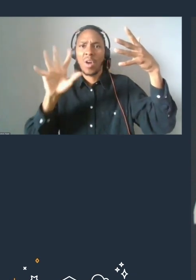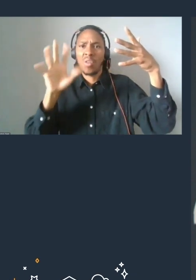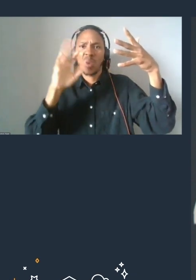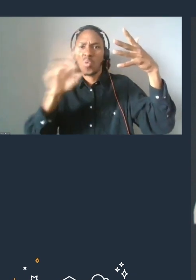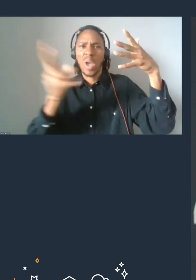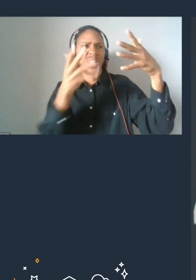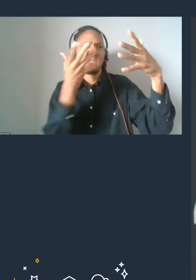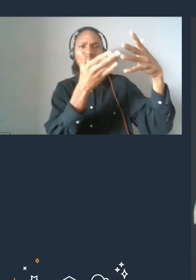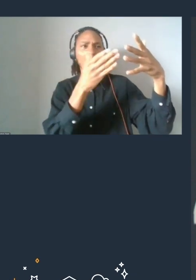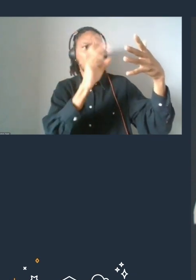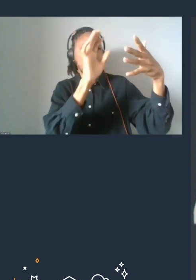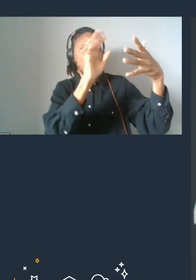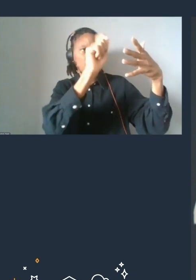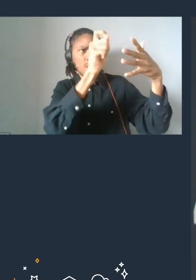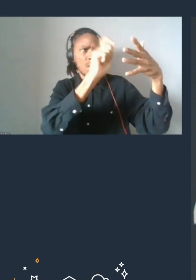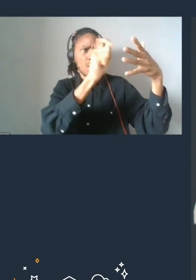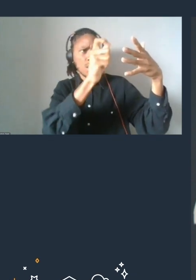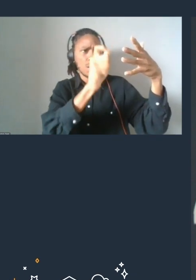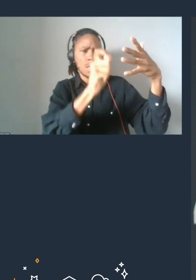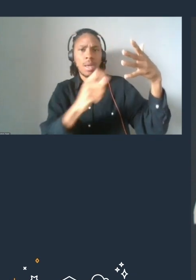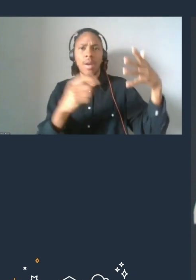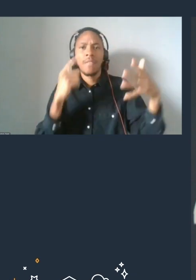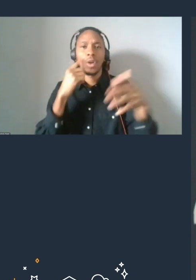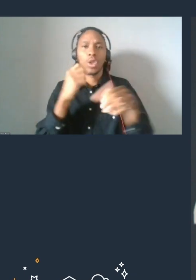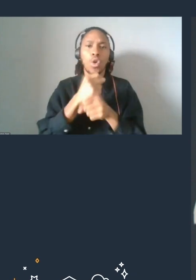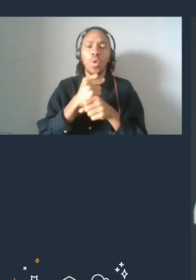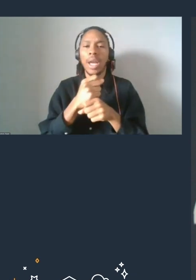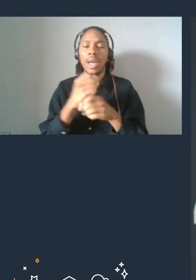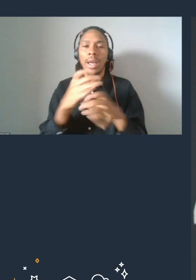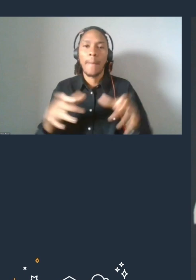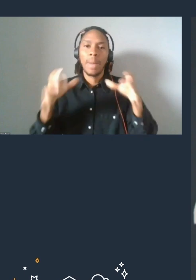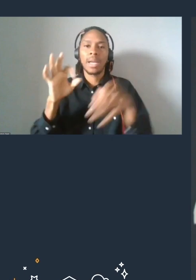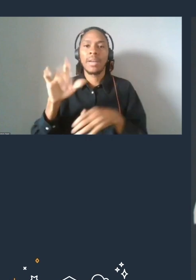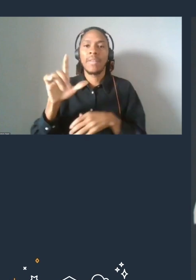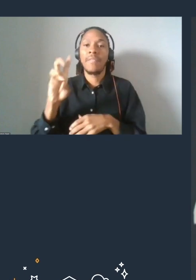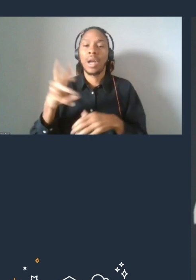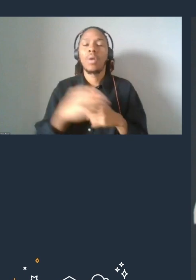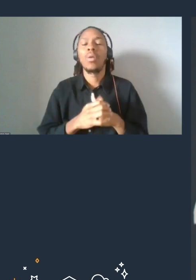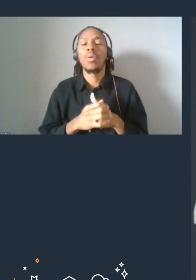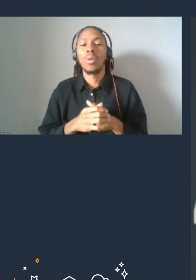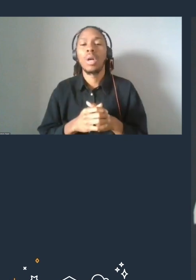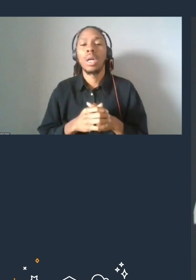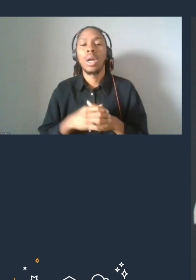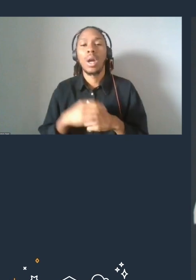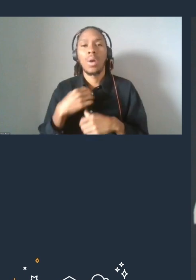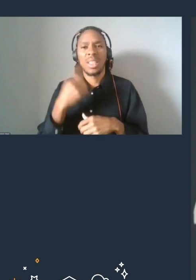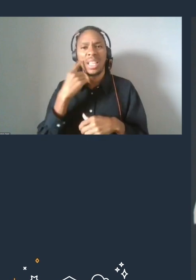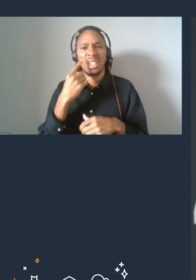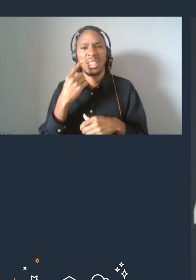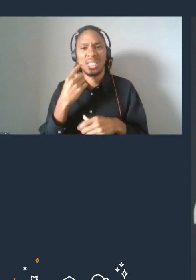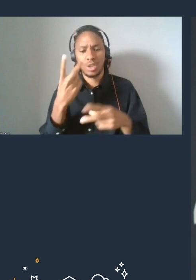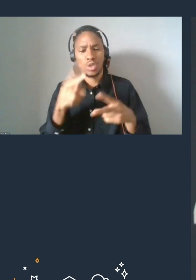in the create bucket flow. So we think that these two features are the right answer